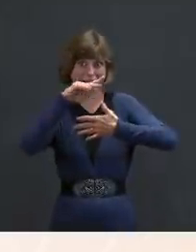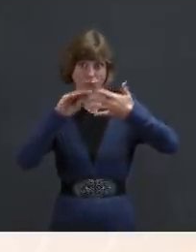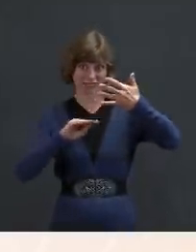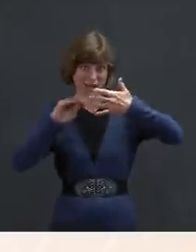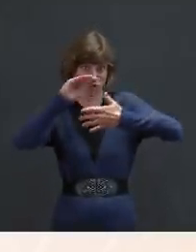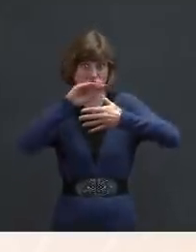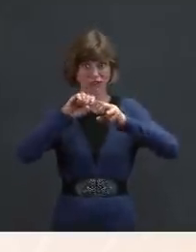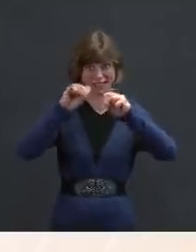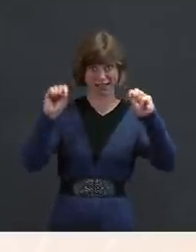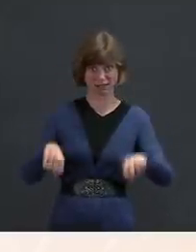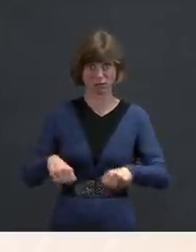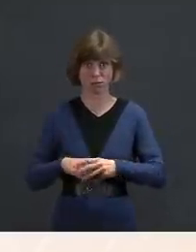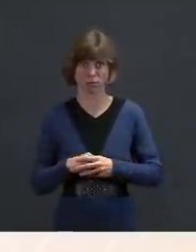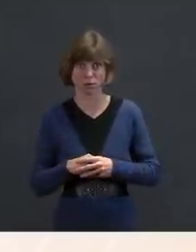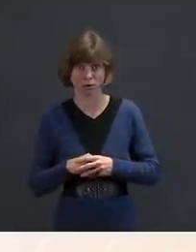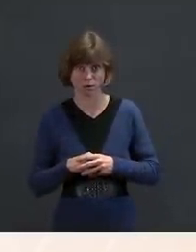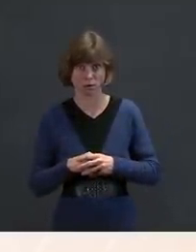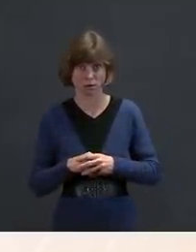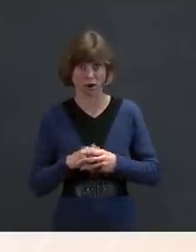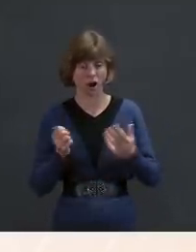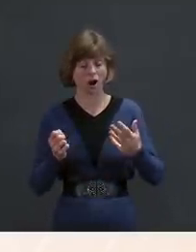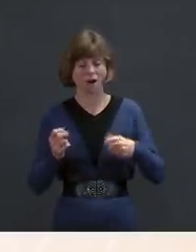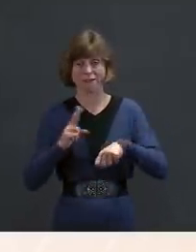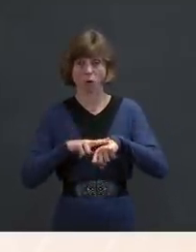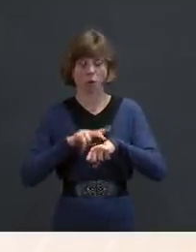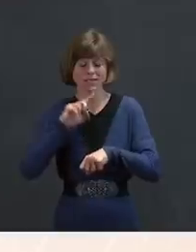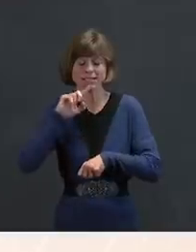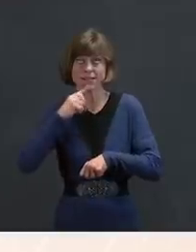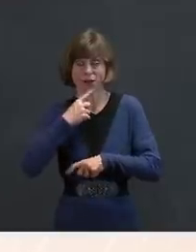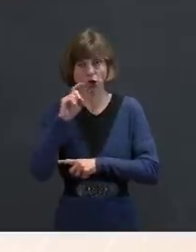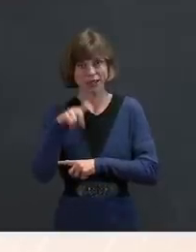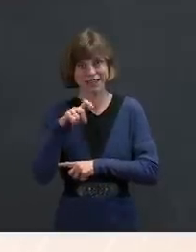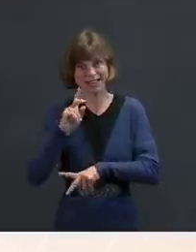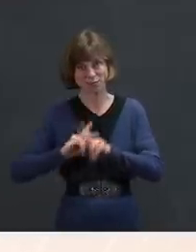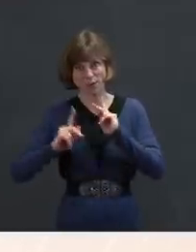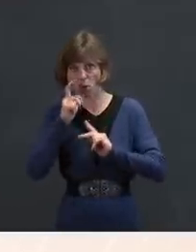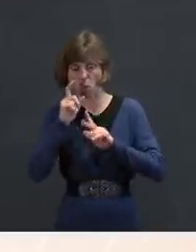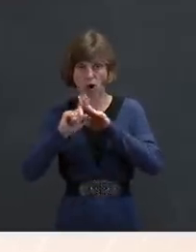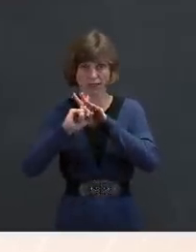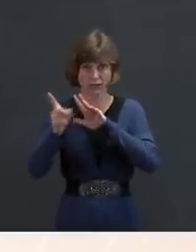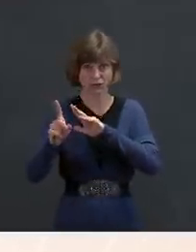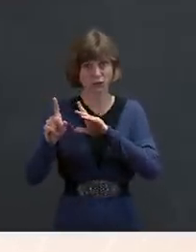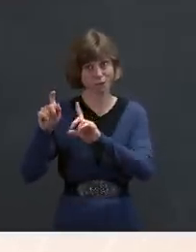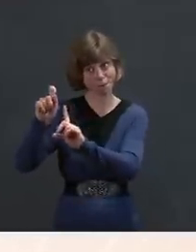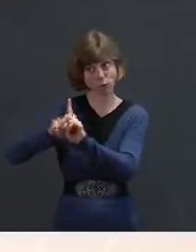And, of course, the acute needs of individuals fleeing persecution is a high priority,